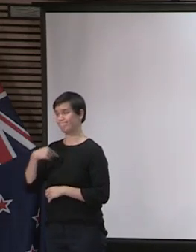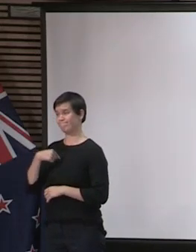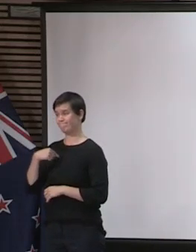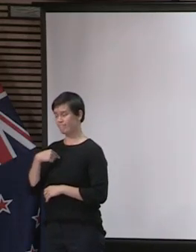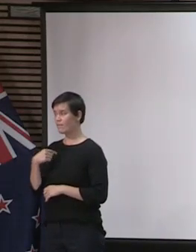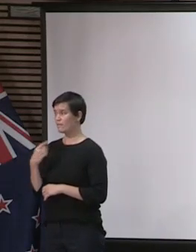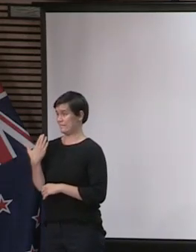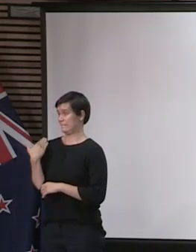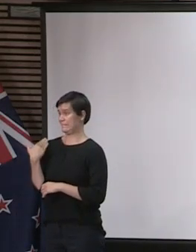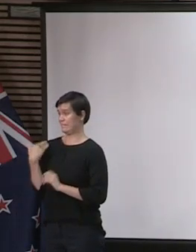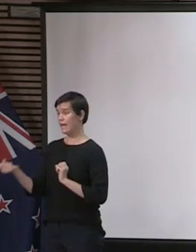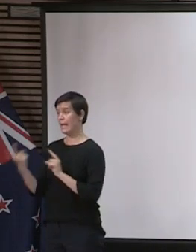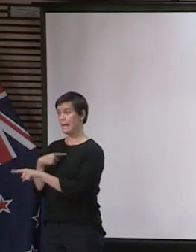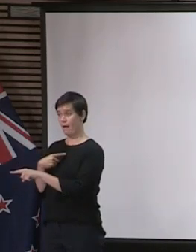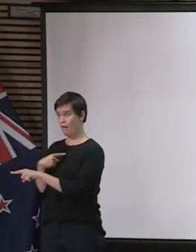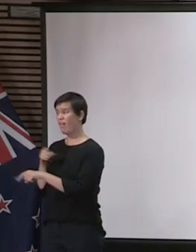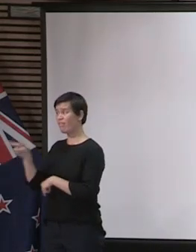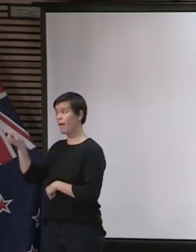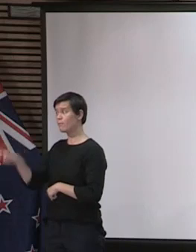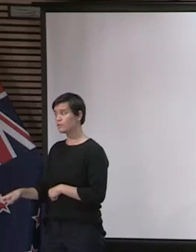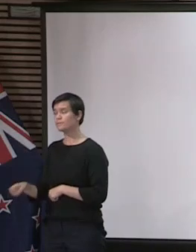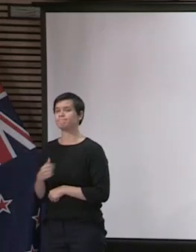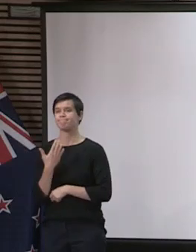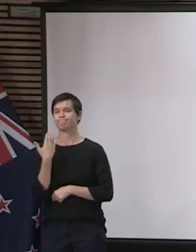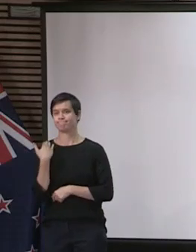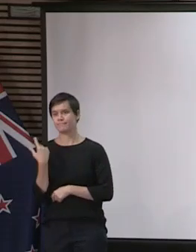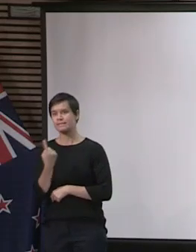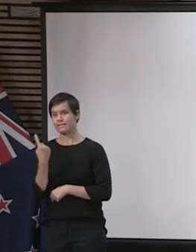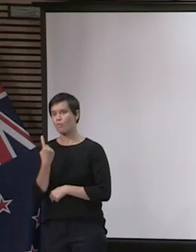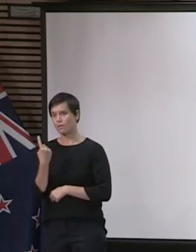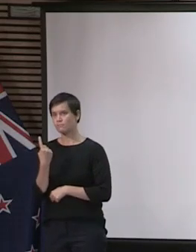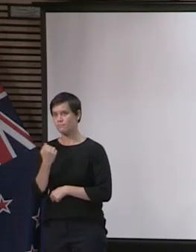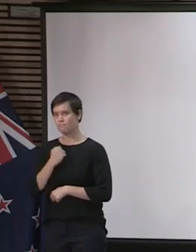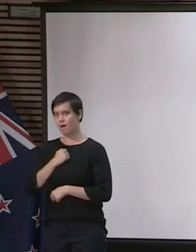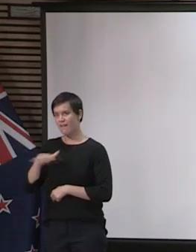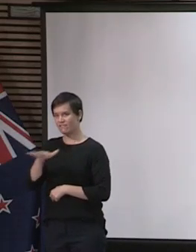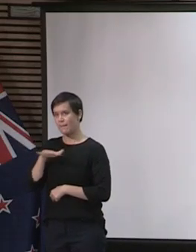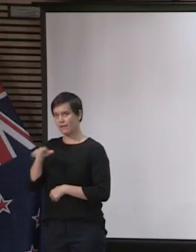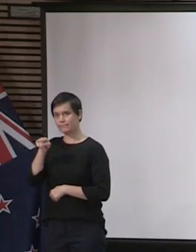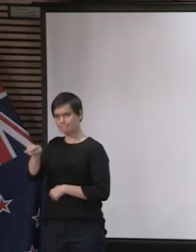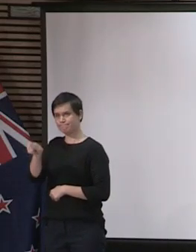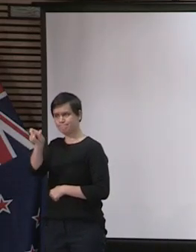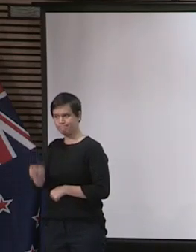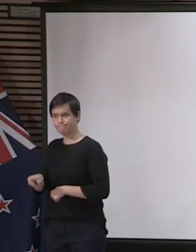there? No, no changes there. Just as I came down I was shown an email from someone